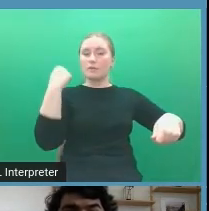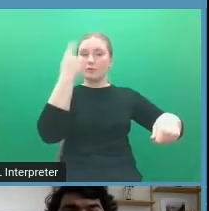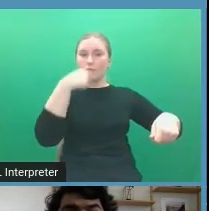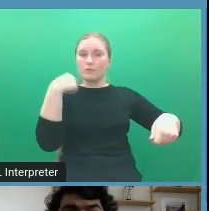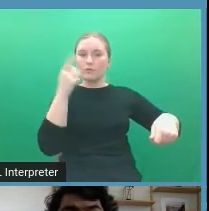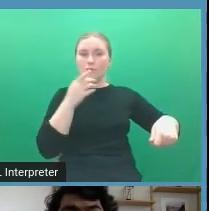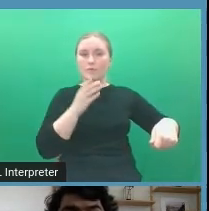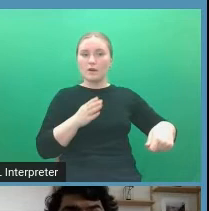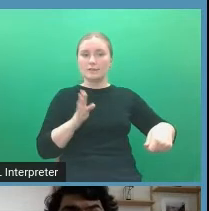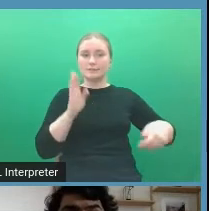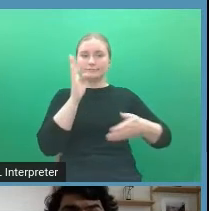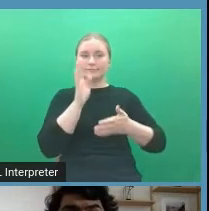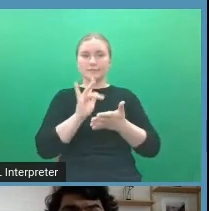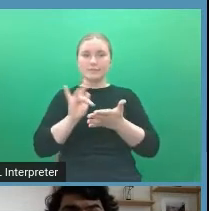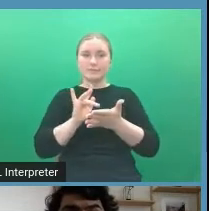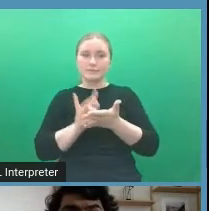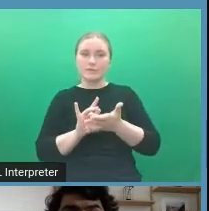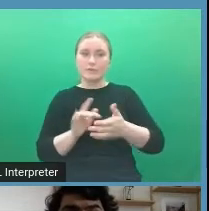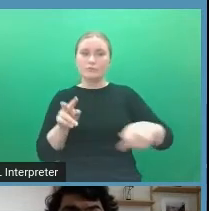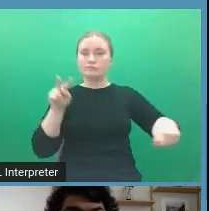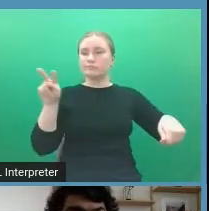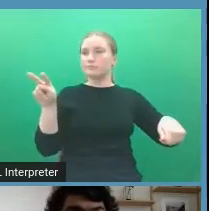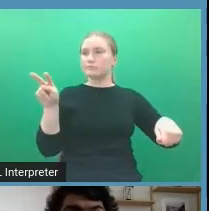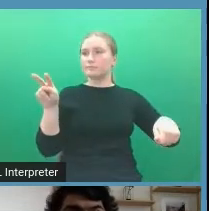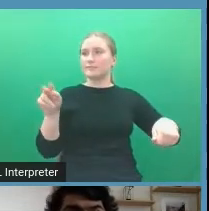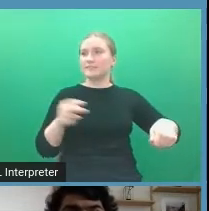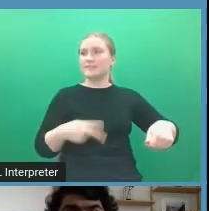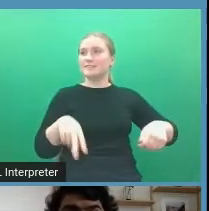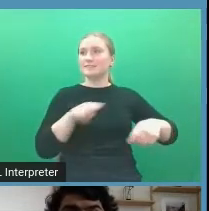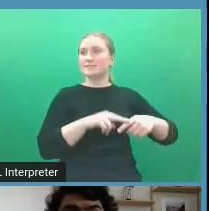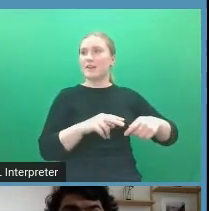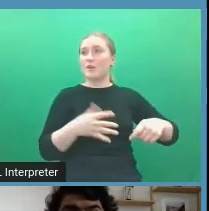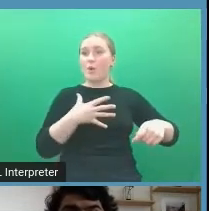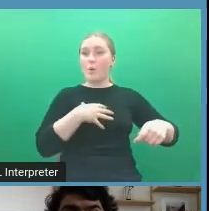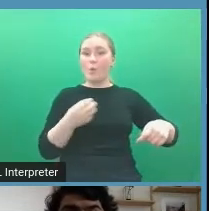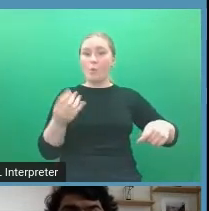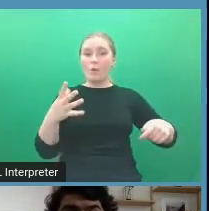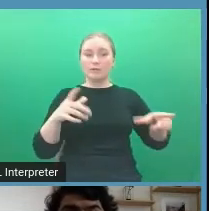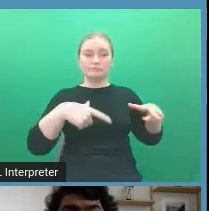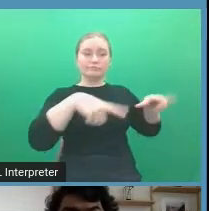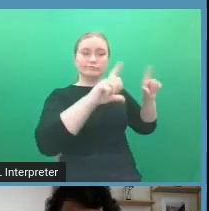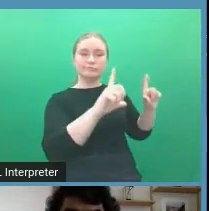to the square composition, stands out against a large white canvas, almost blending into the pitch